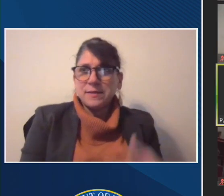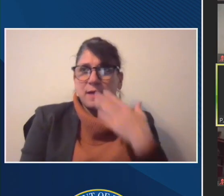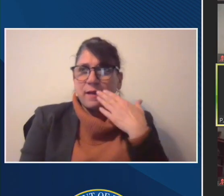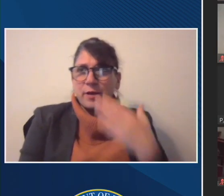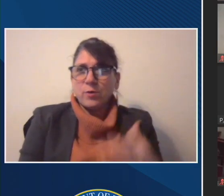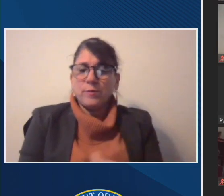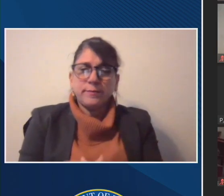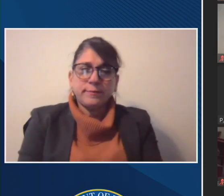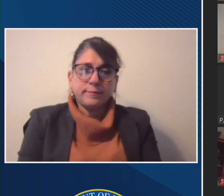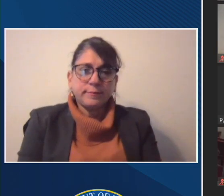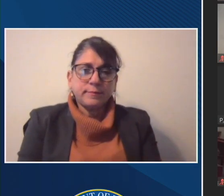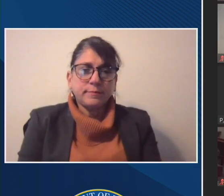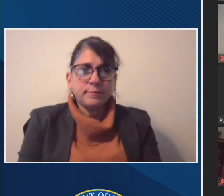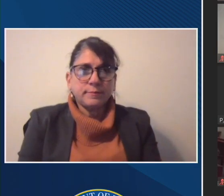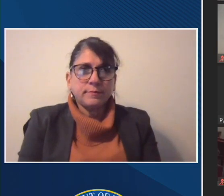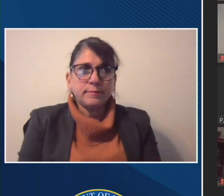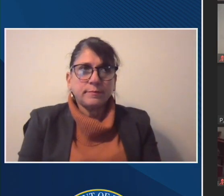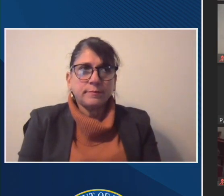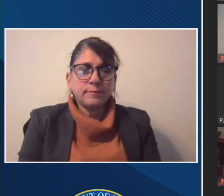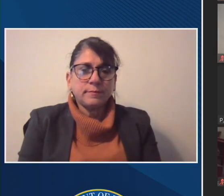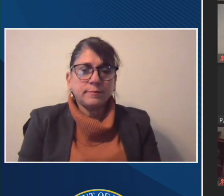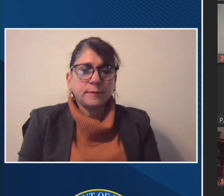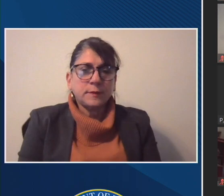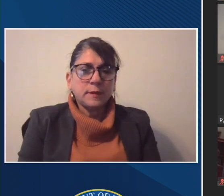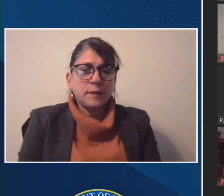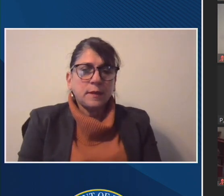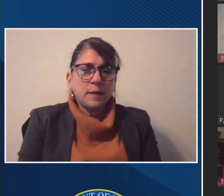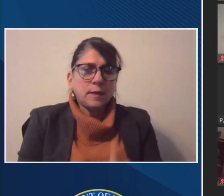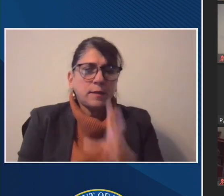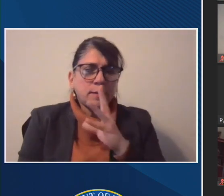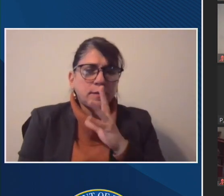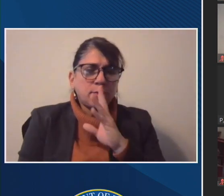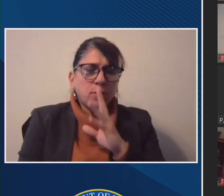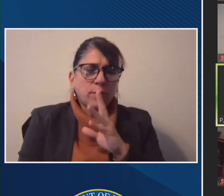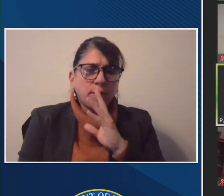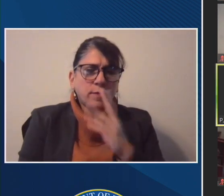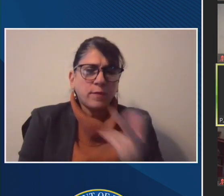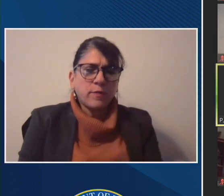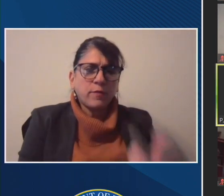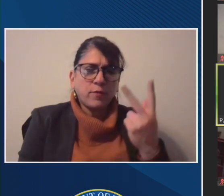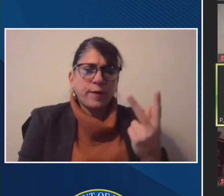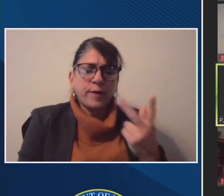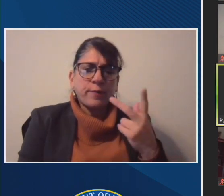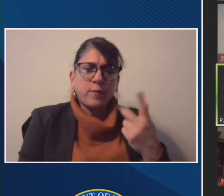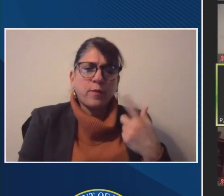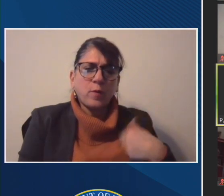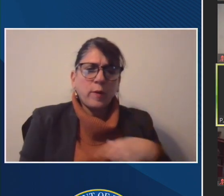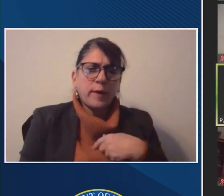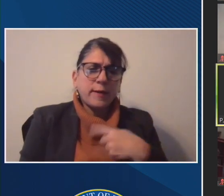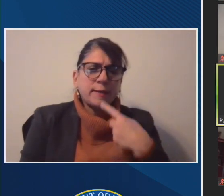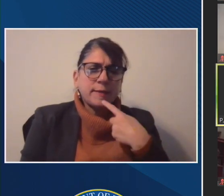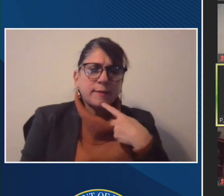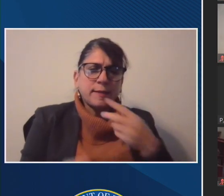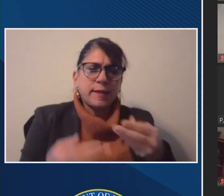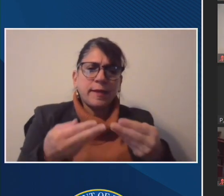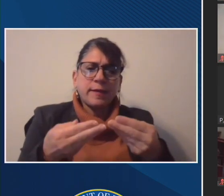You're talking in (3) where we say must submit final request for funds 180 days and must comply with any additional